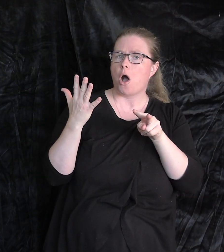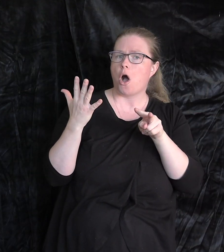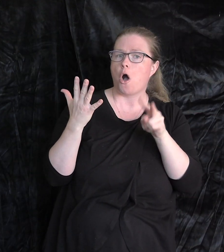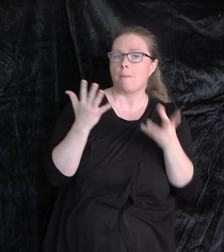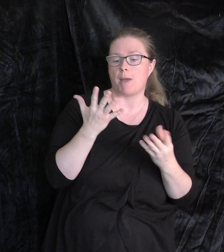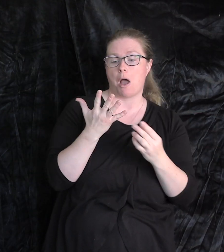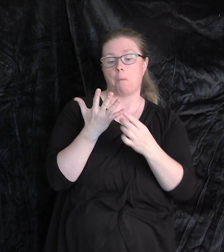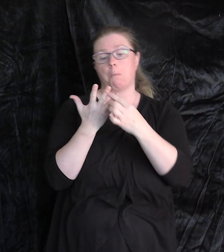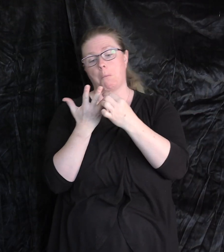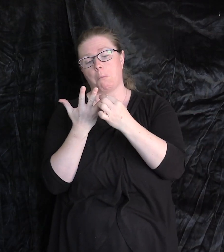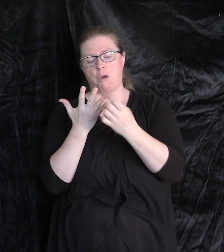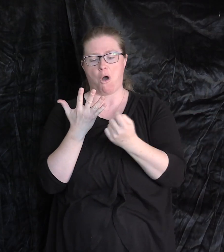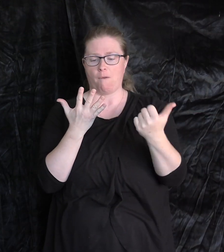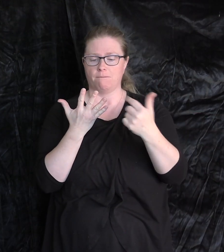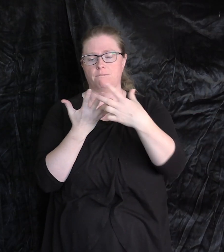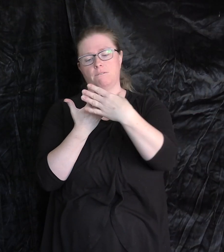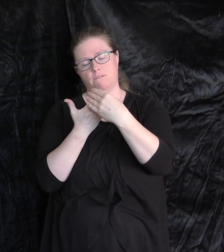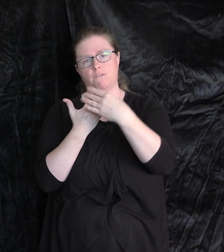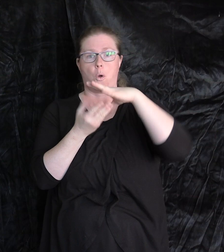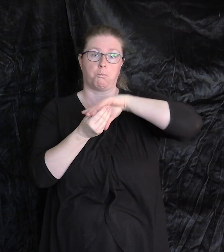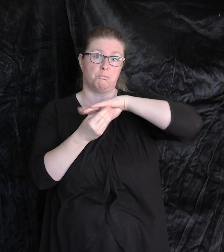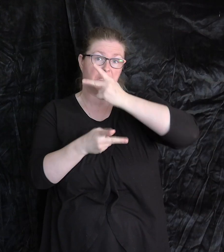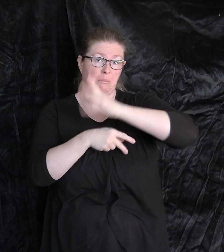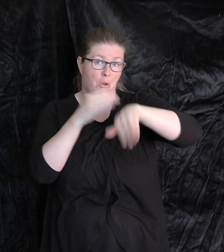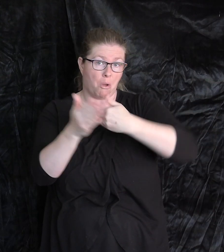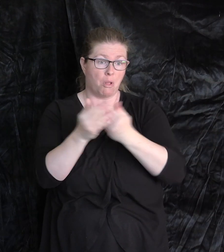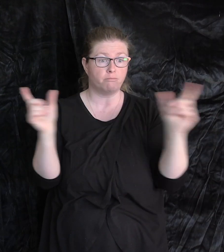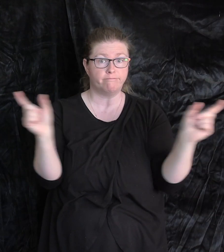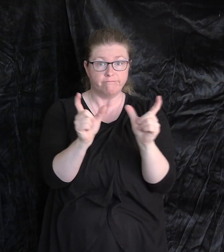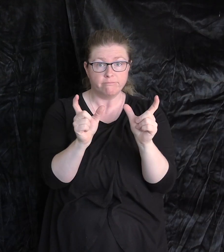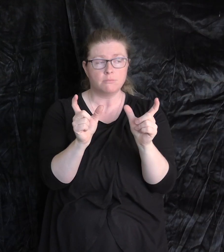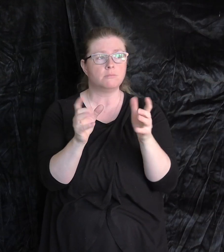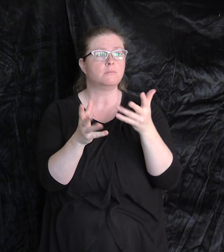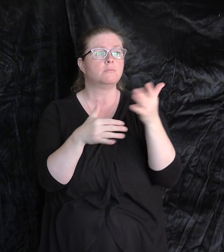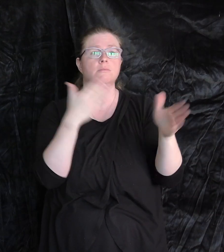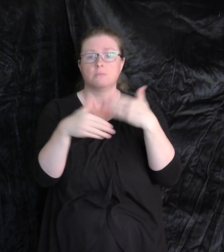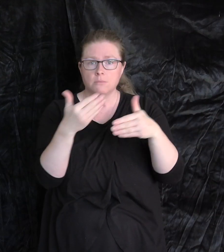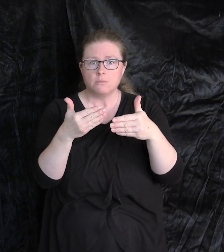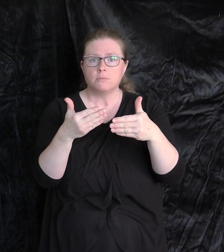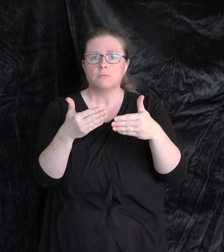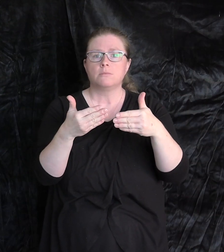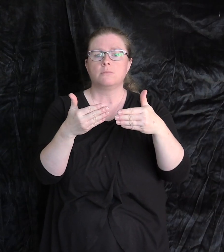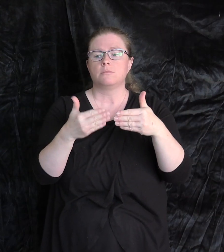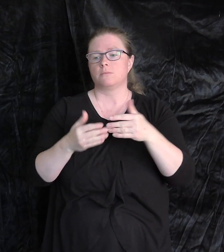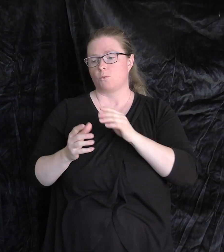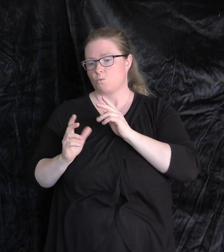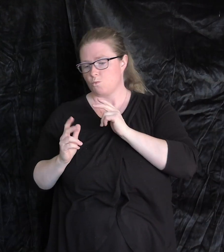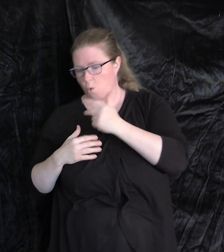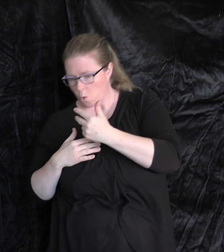approach. Improvise, record, review, then improvise in response to that recording